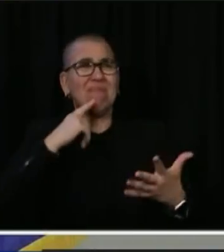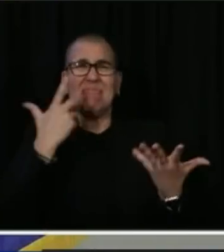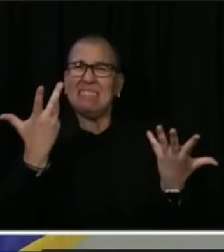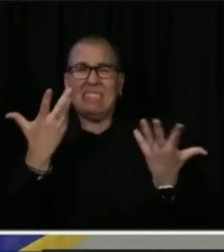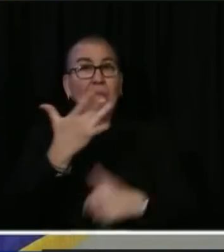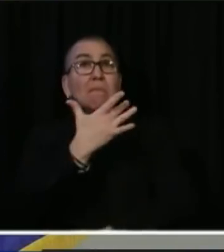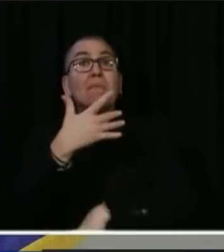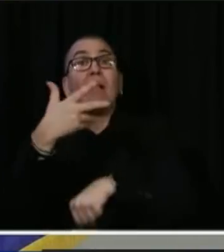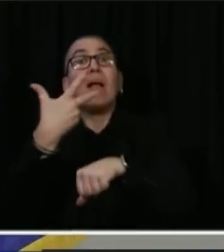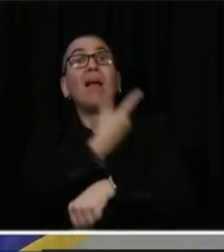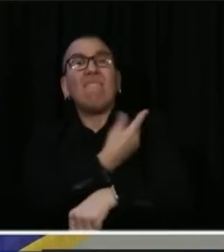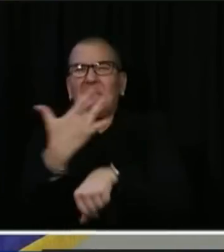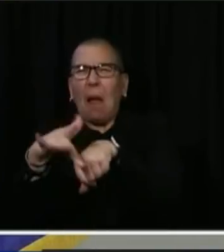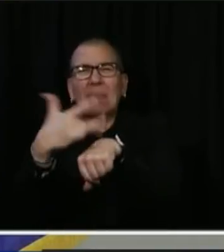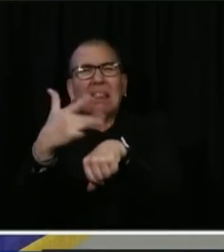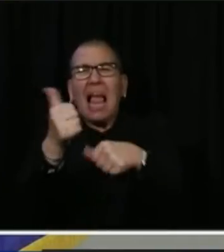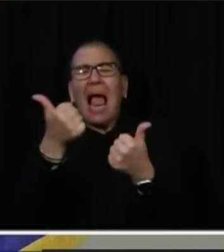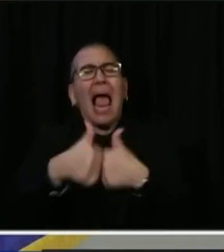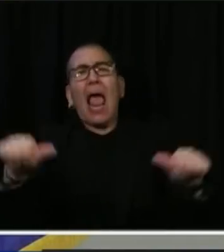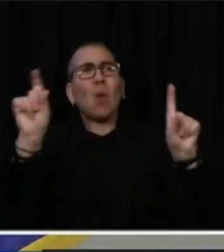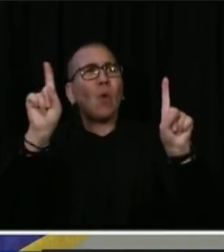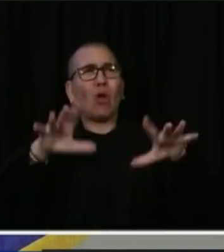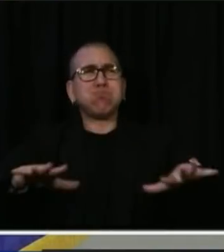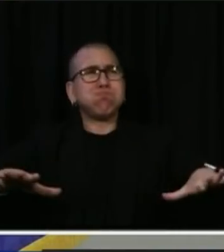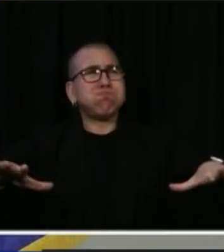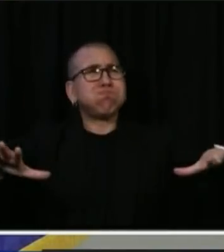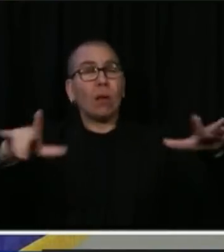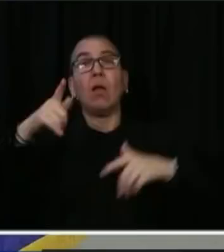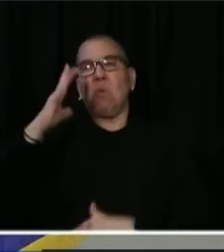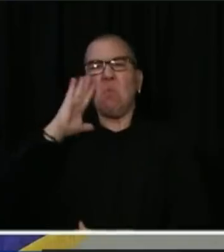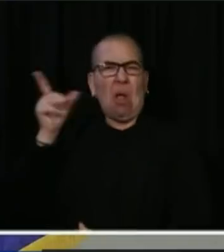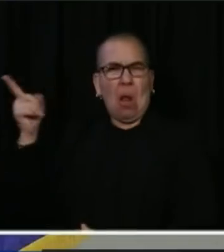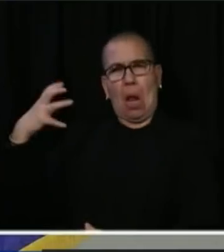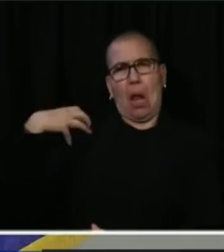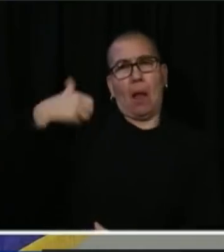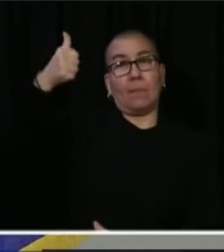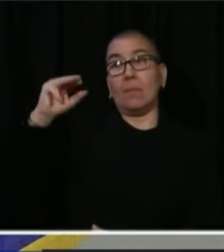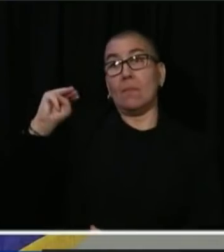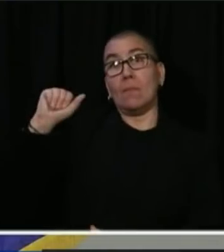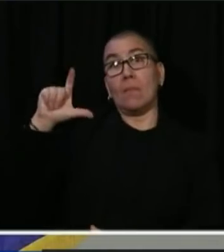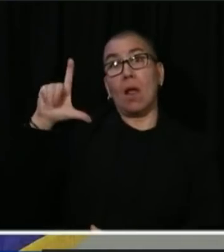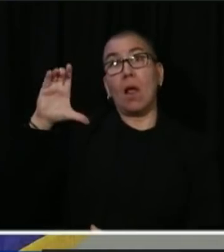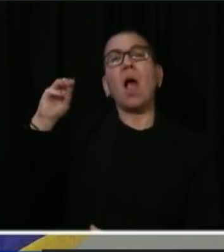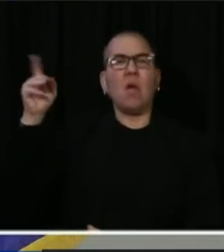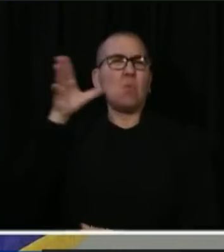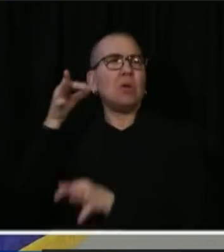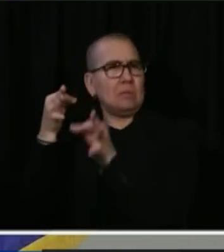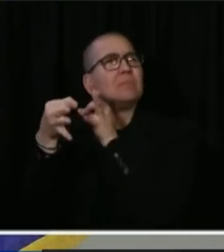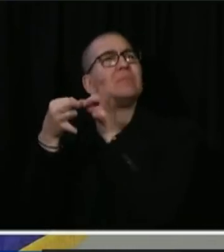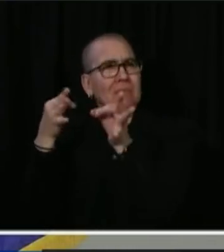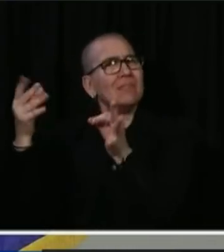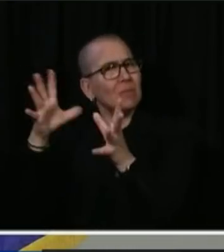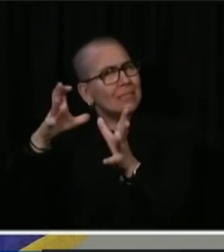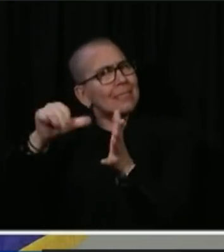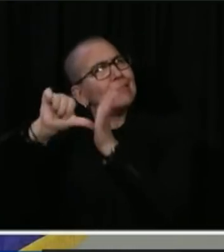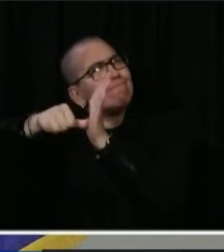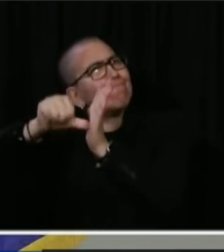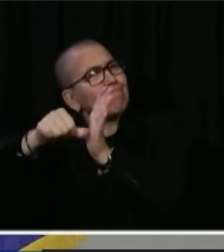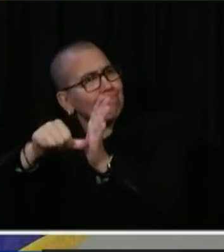ACROSS THE COUNTRY AND ACROSS THE ETHNIC AND SOCIAL ECONOMIC